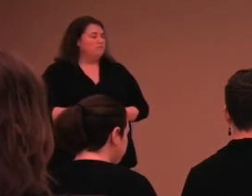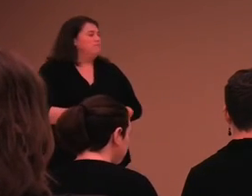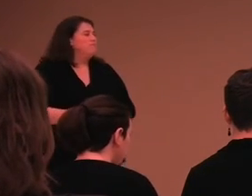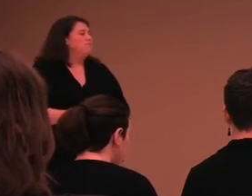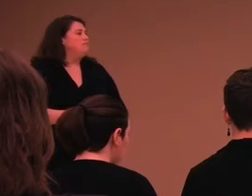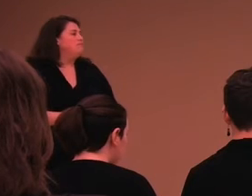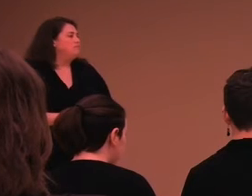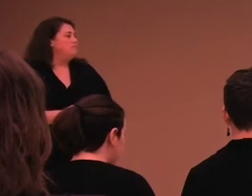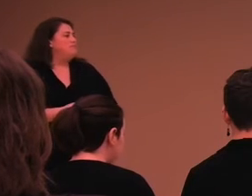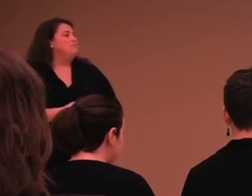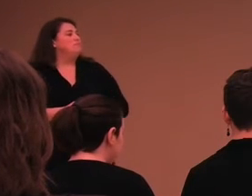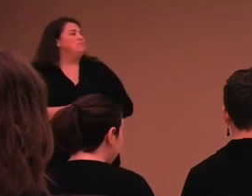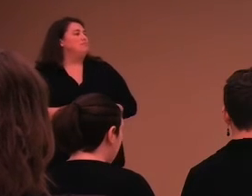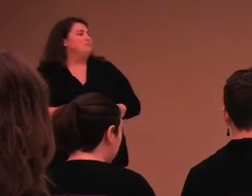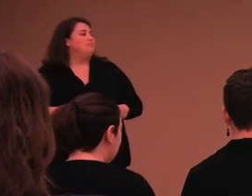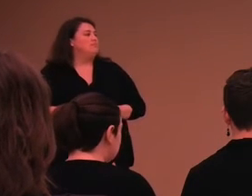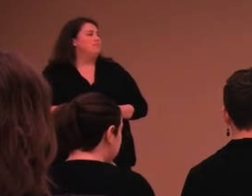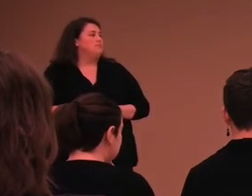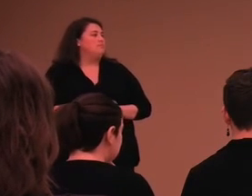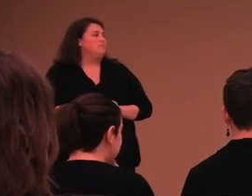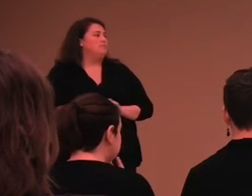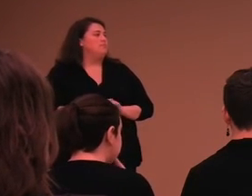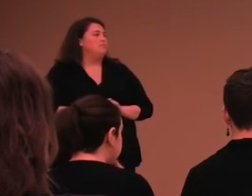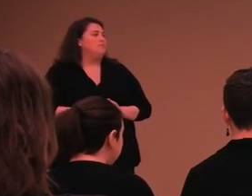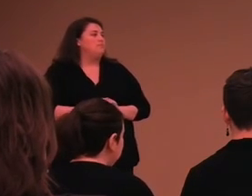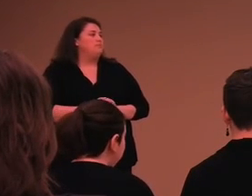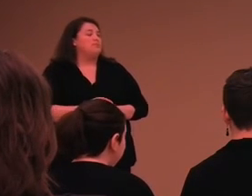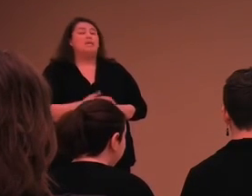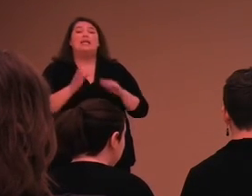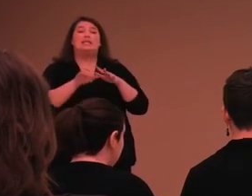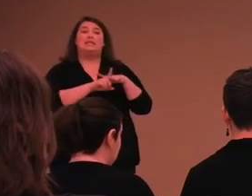So I will say thy in the beginning so